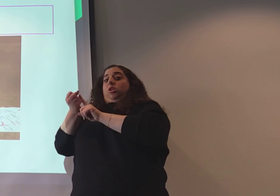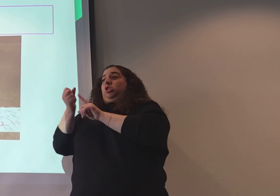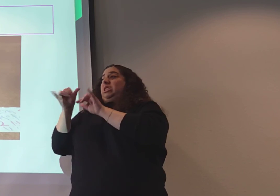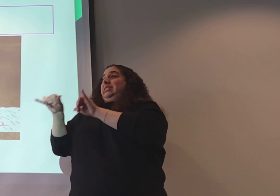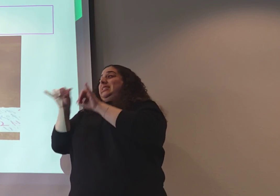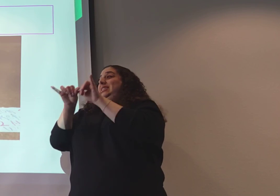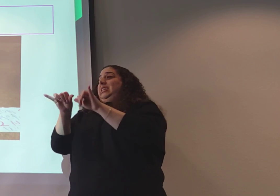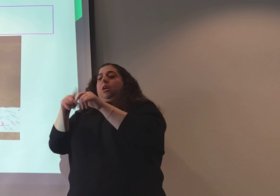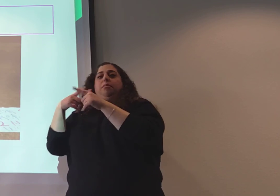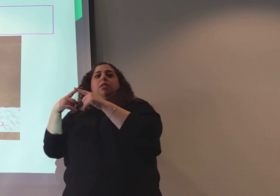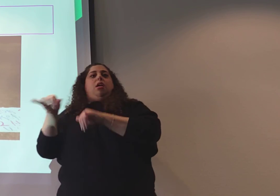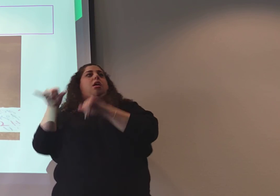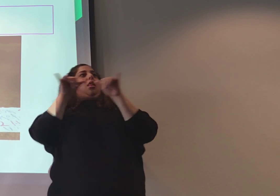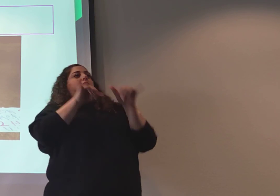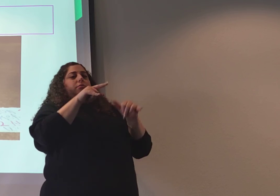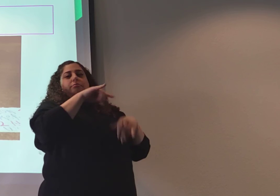It’s a difficult situation, section 8.